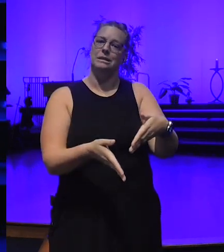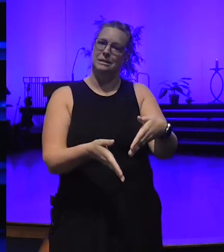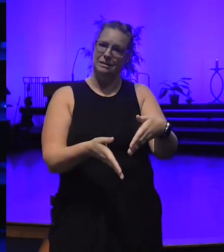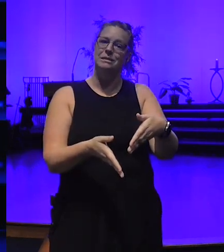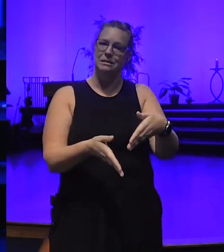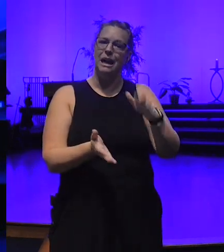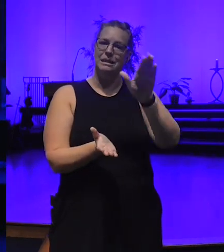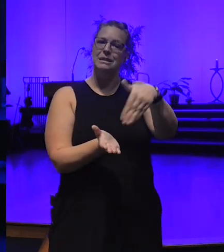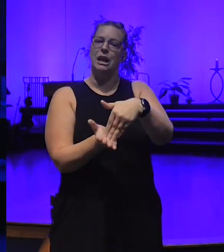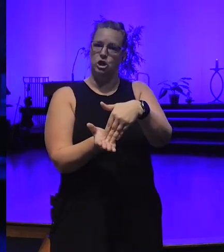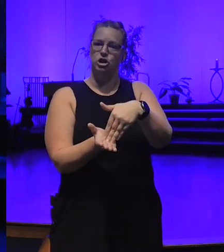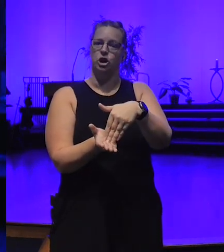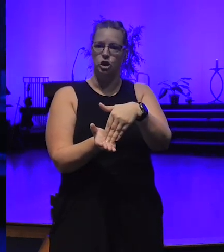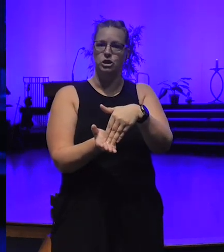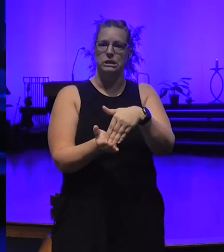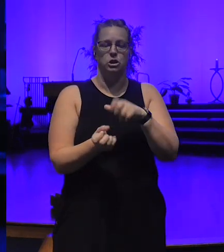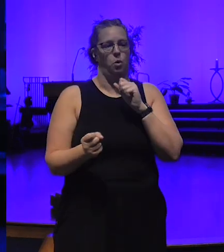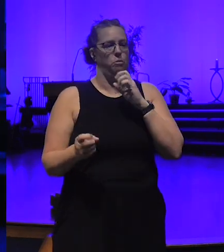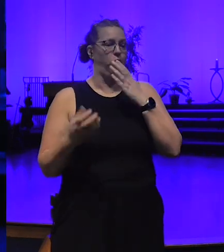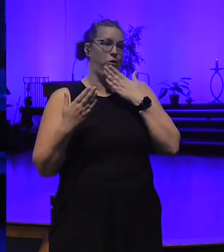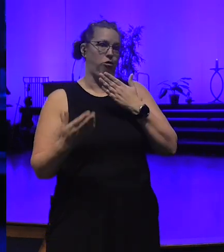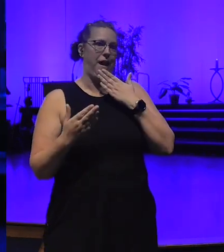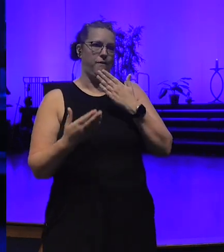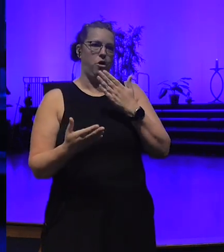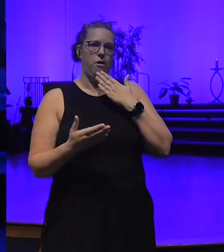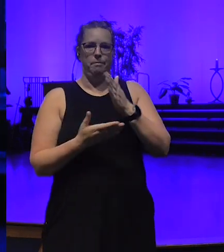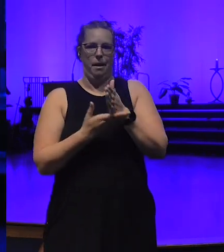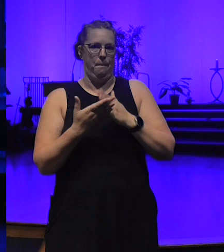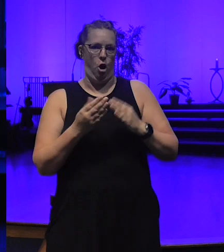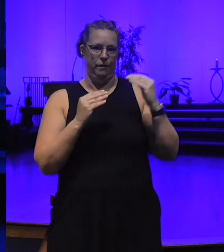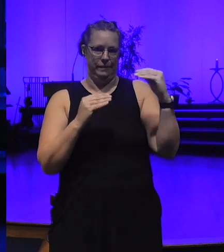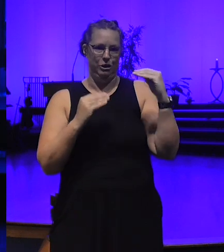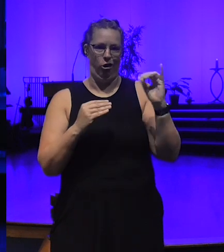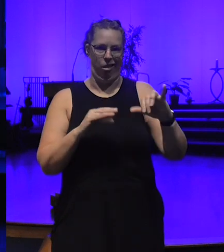an incredible way and so I'm so grateful to be a part of teaching that class I invite you to take